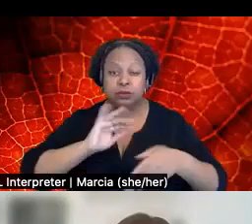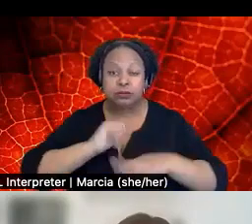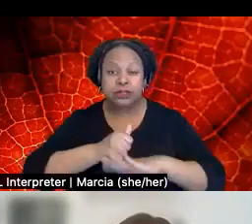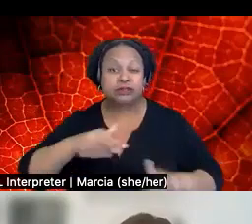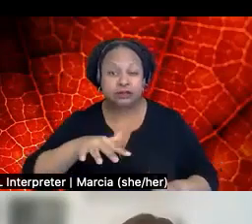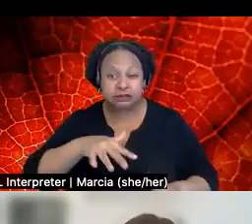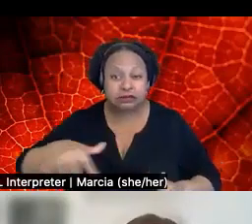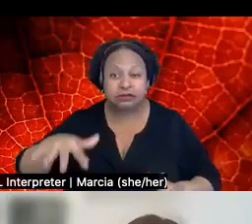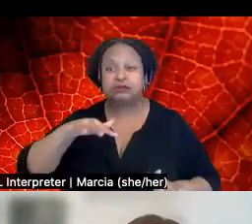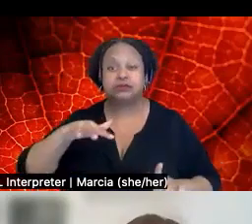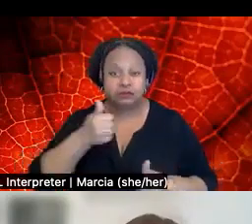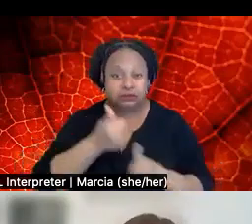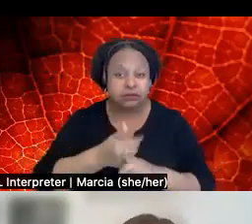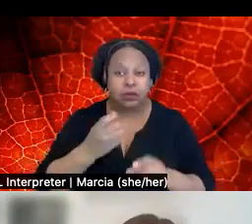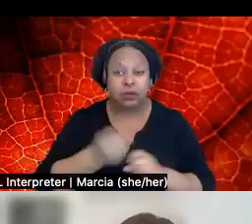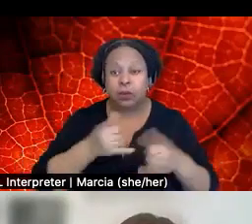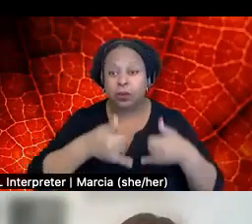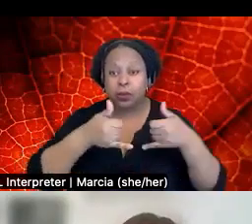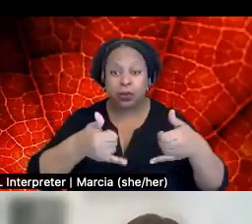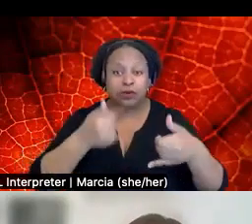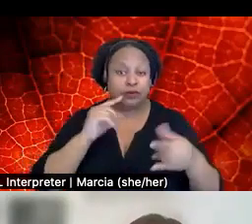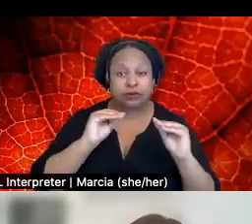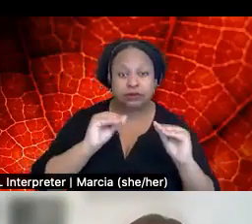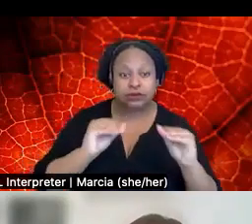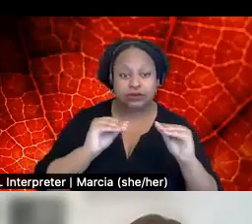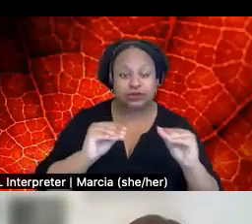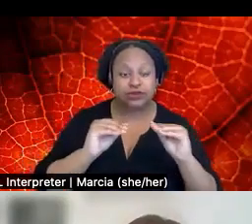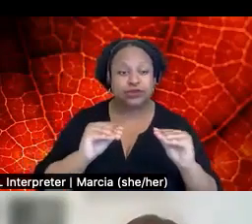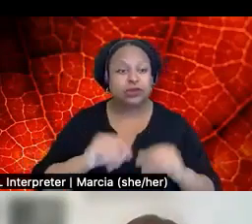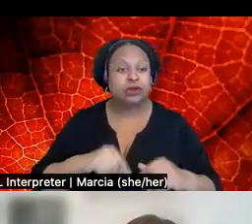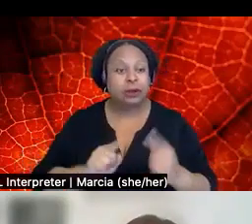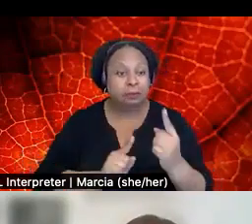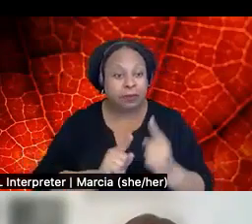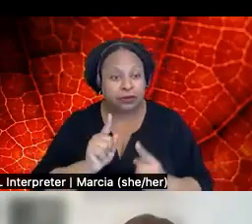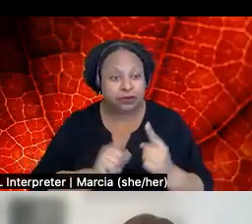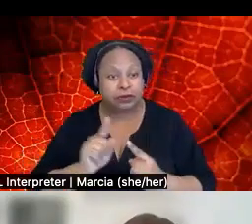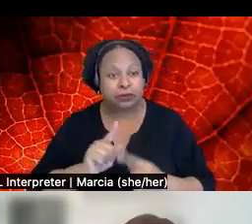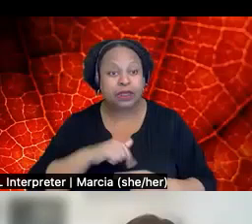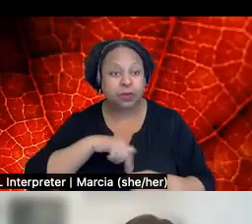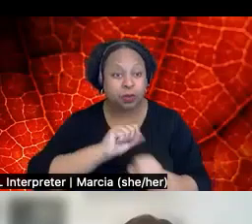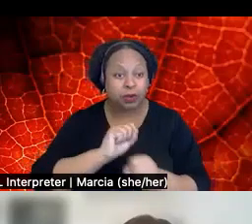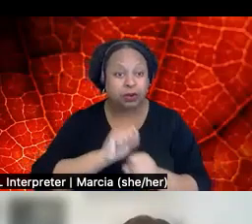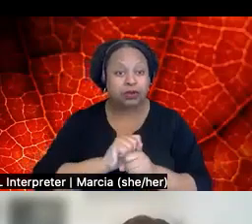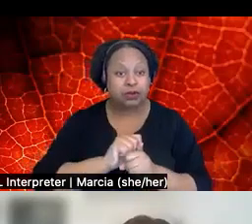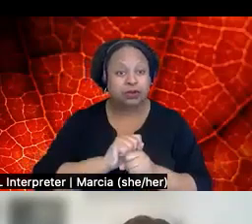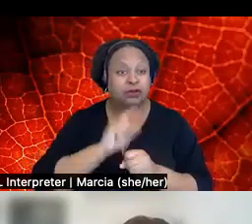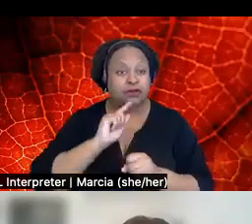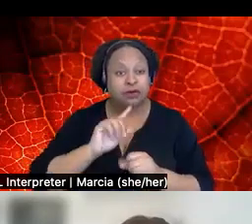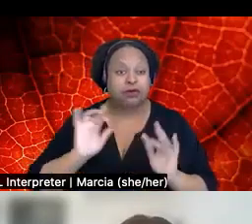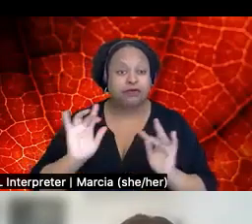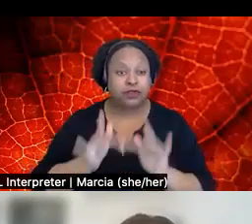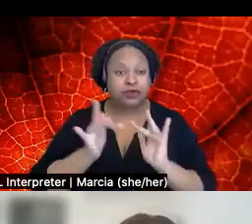and has won awards for his teaching, mentorship, and work in virtual mental health care.